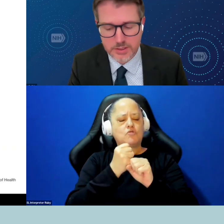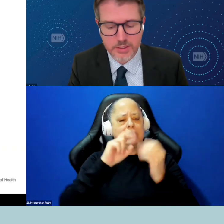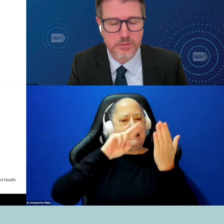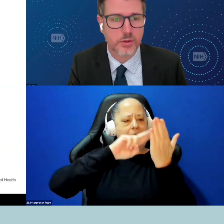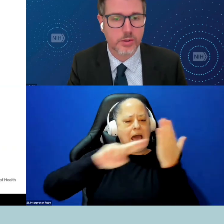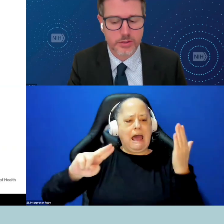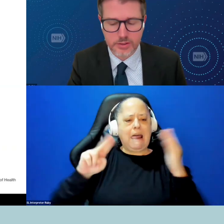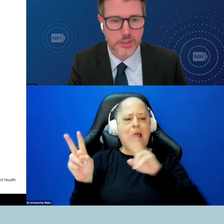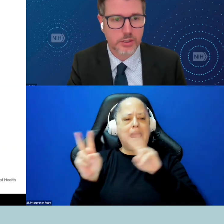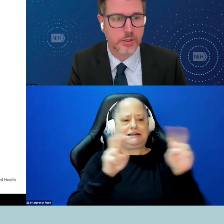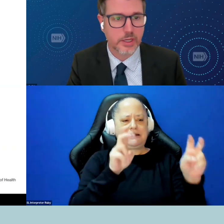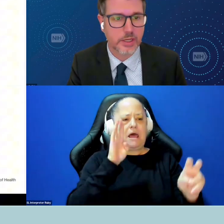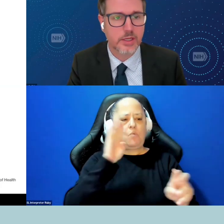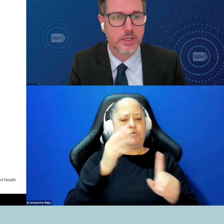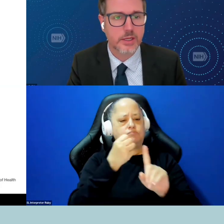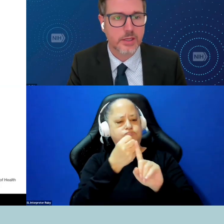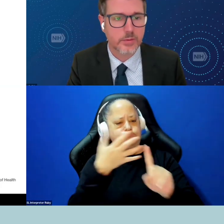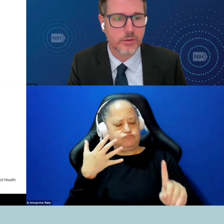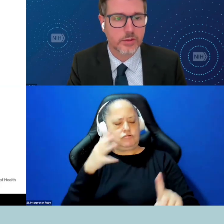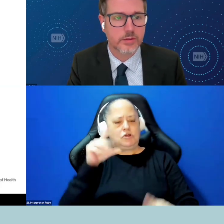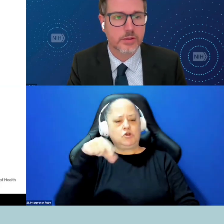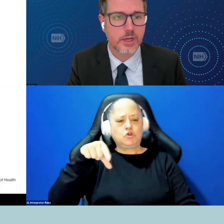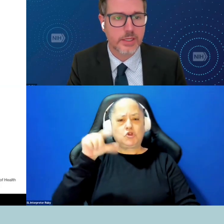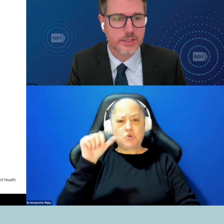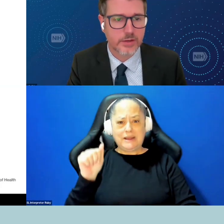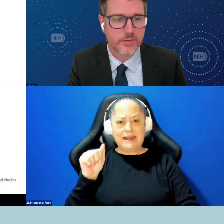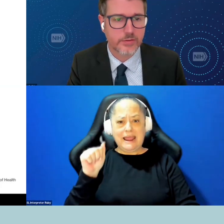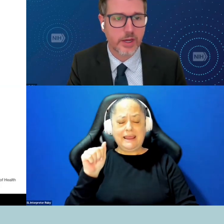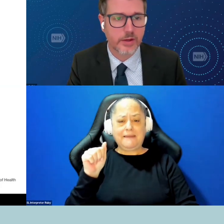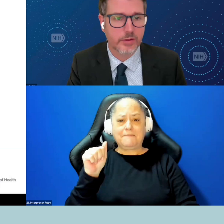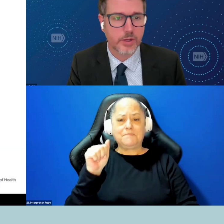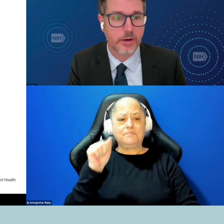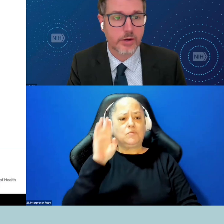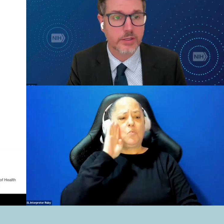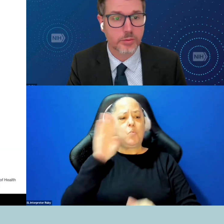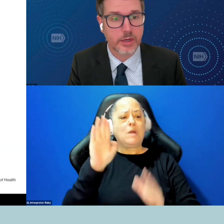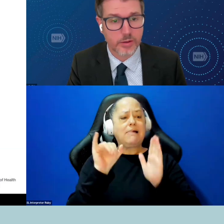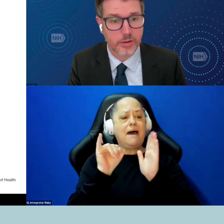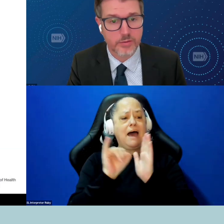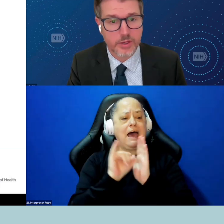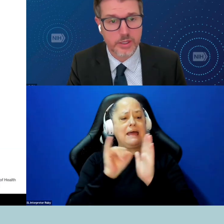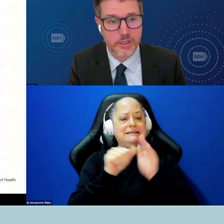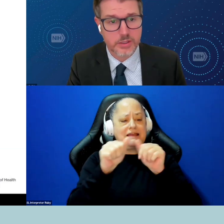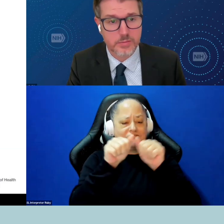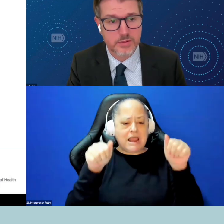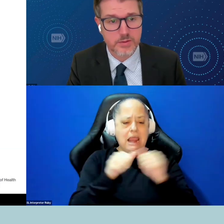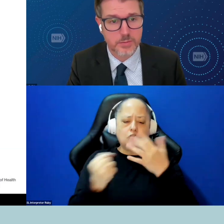can discuss more during the Q&A, that will identify areas of priority for NIH in terms of